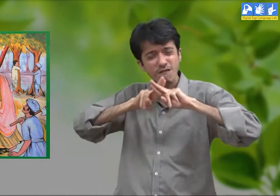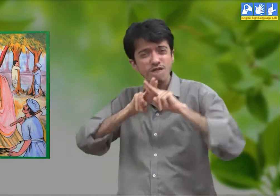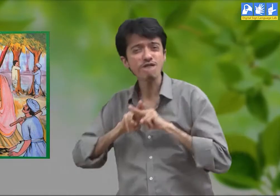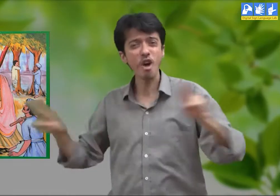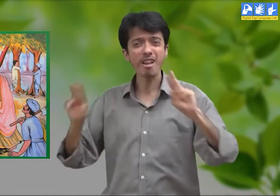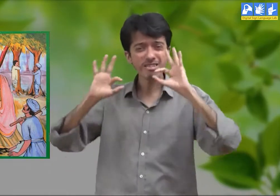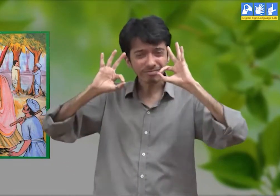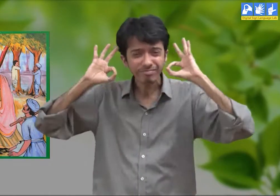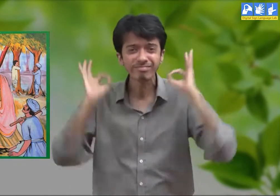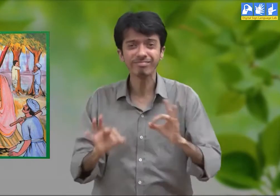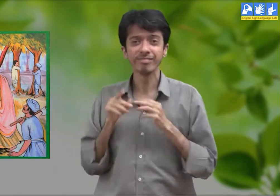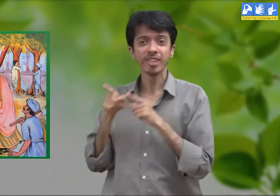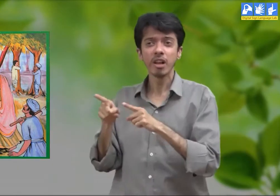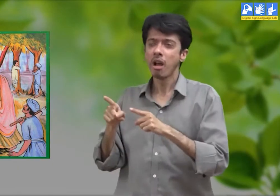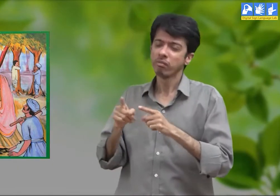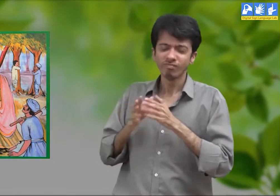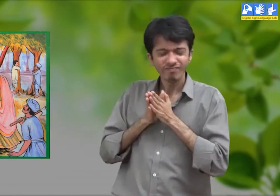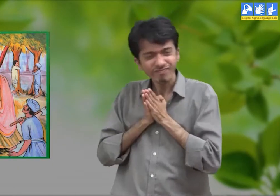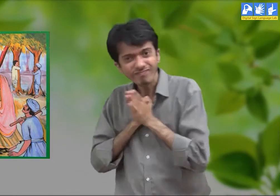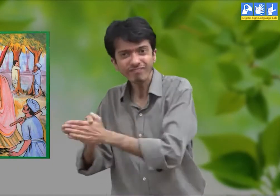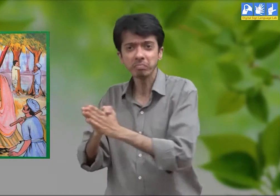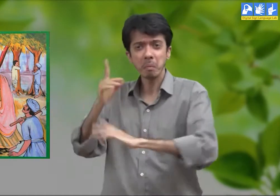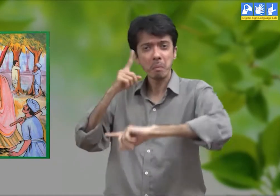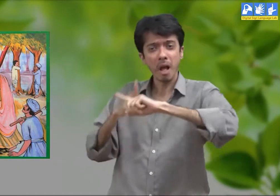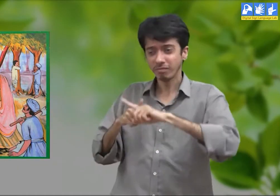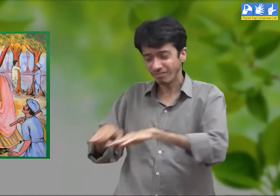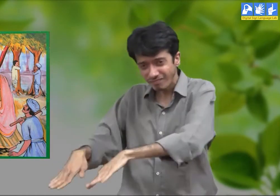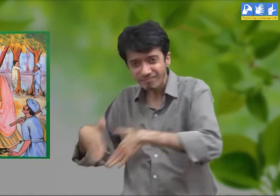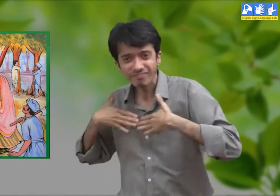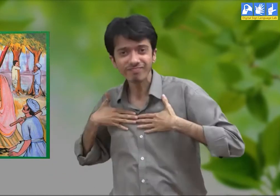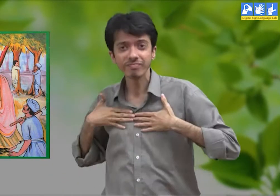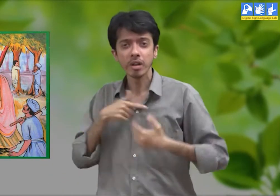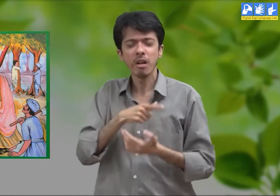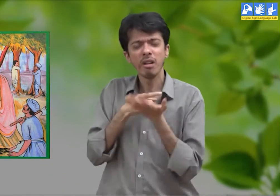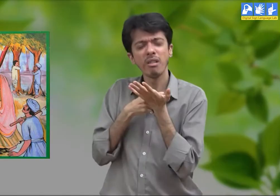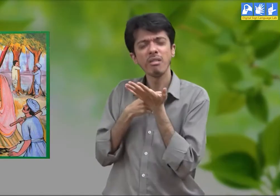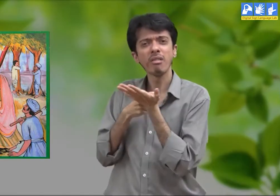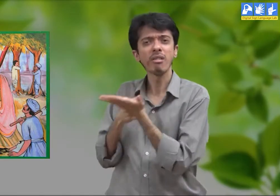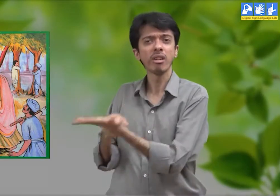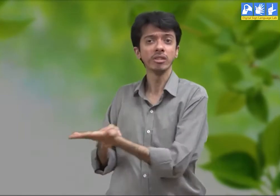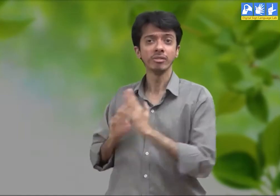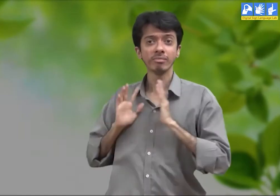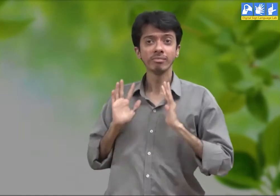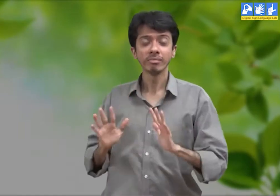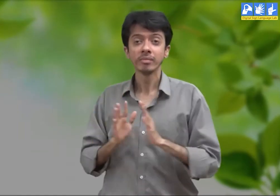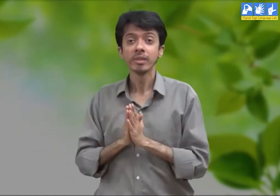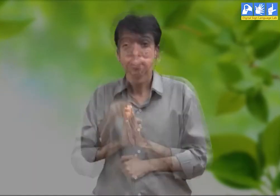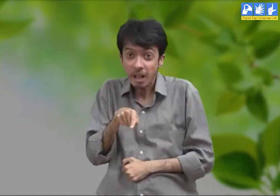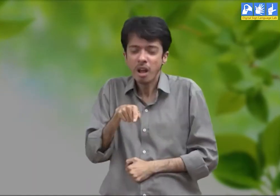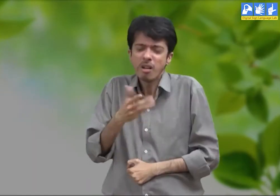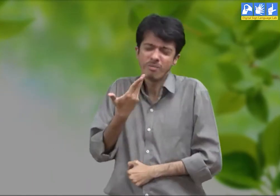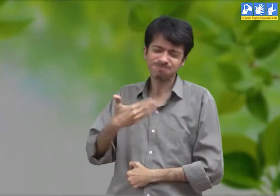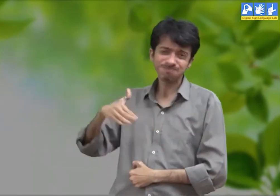She believed that we get everything from the trees. That is why she devoted her life to worship them.